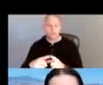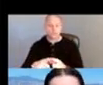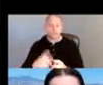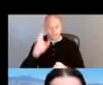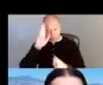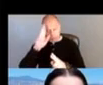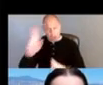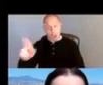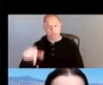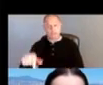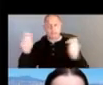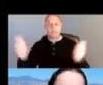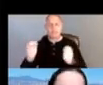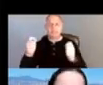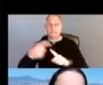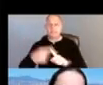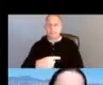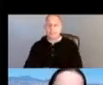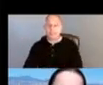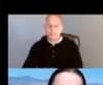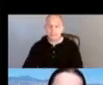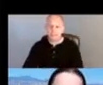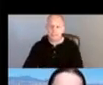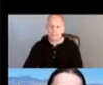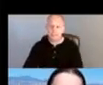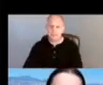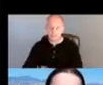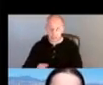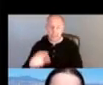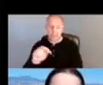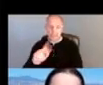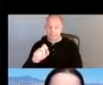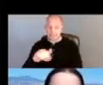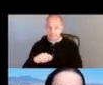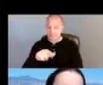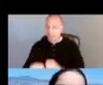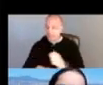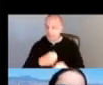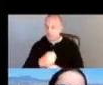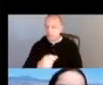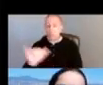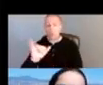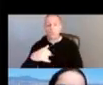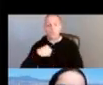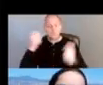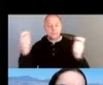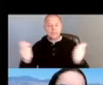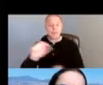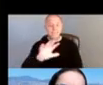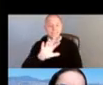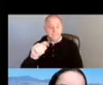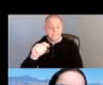In addition to NDEAM, this year we're celebrating the 50th anniversary of the Rehabilitation